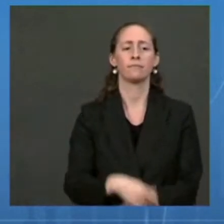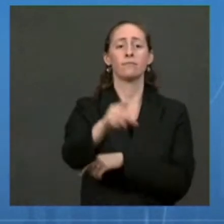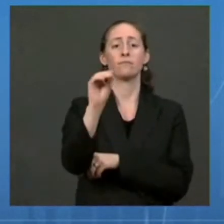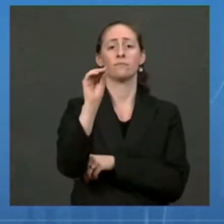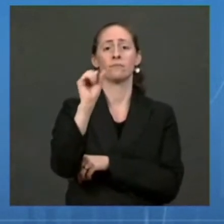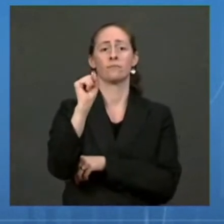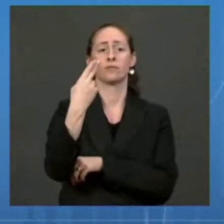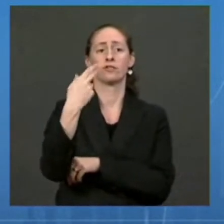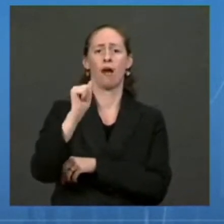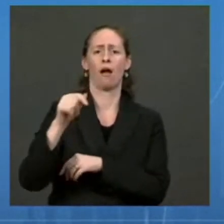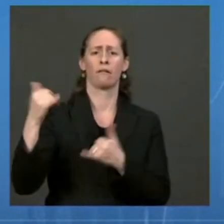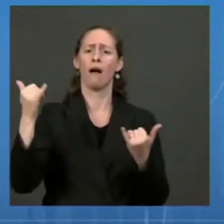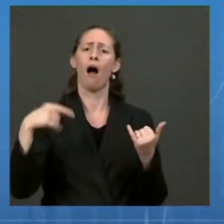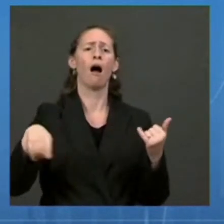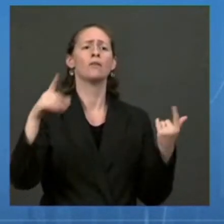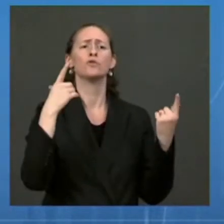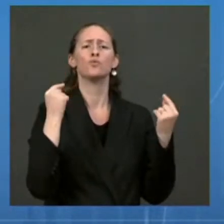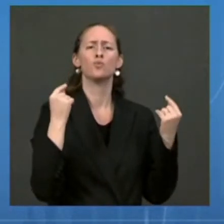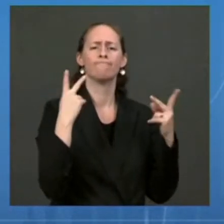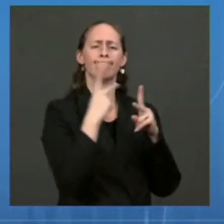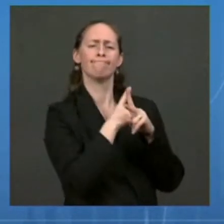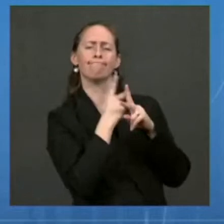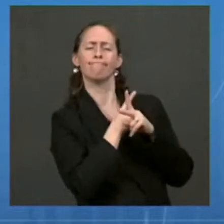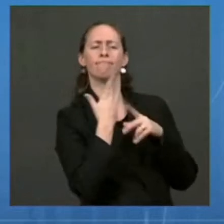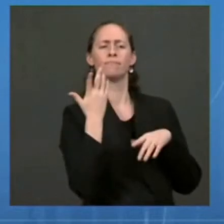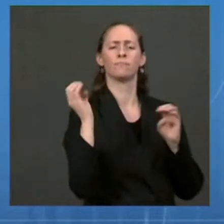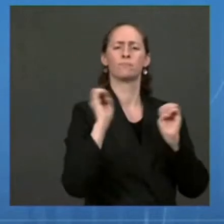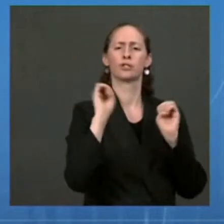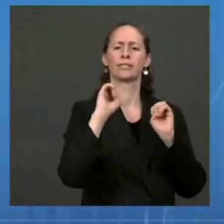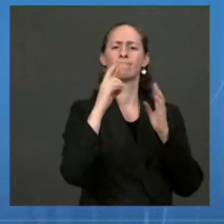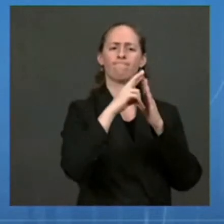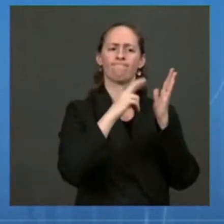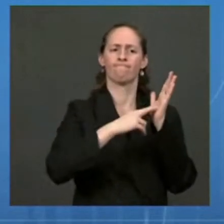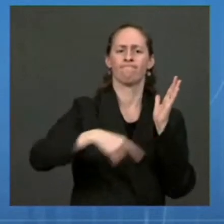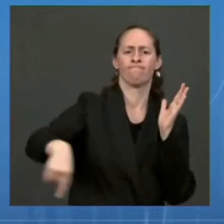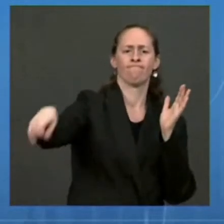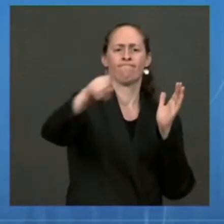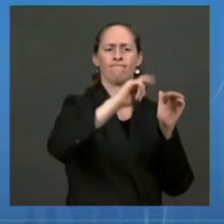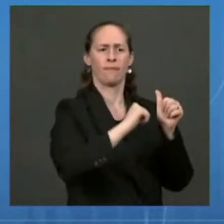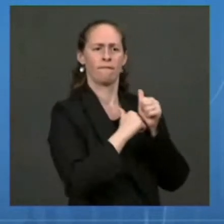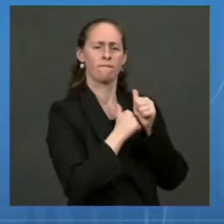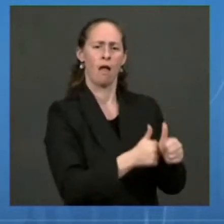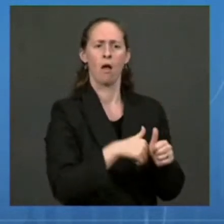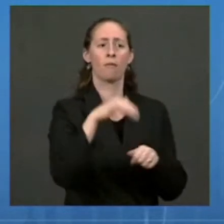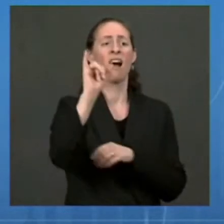THANK YOU. ON OSHA, THE TEAM HAS BEEN WORKING TO DEVELOP THE